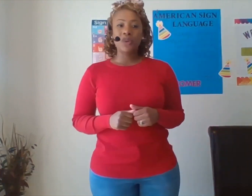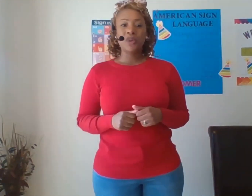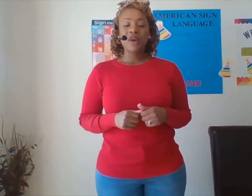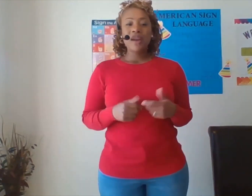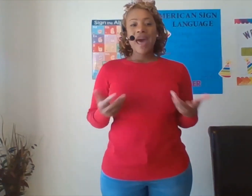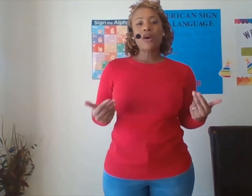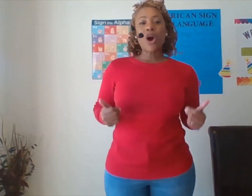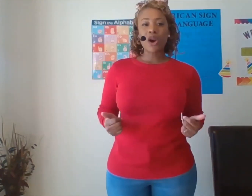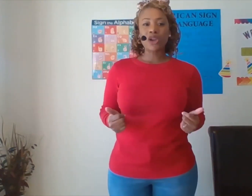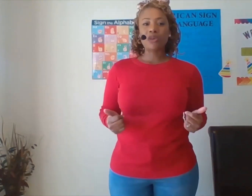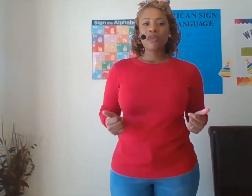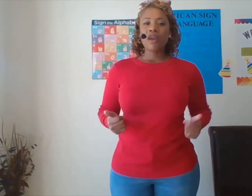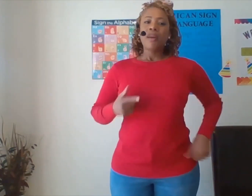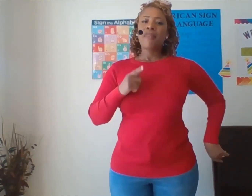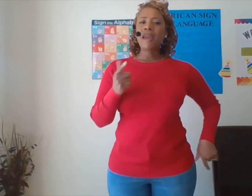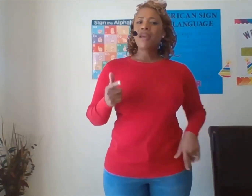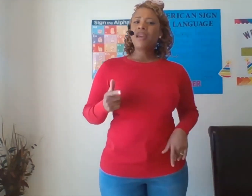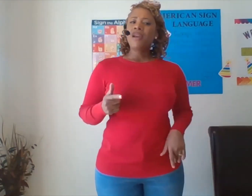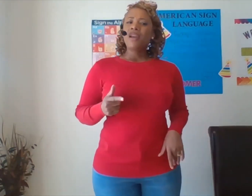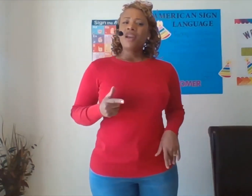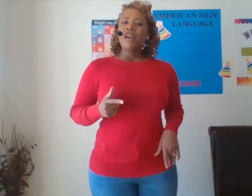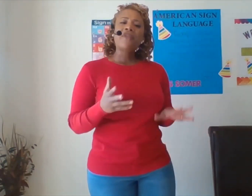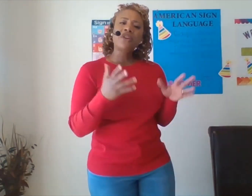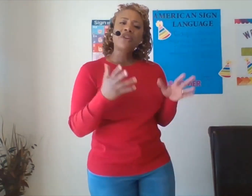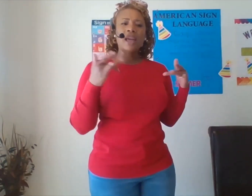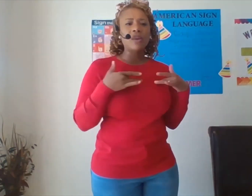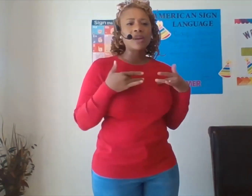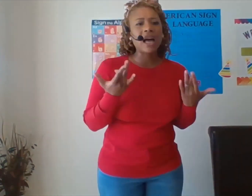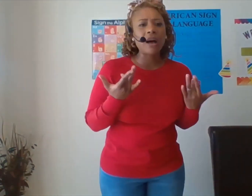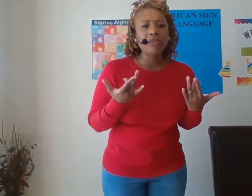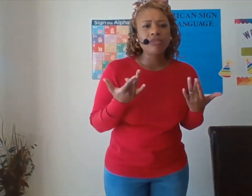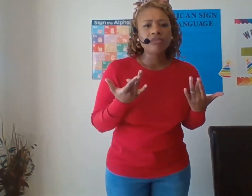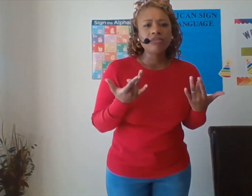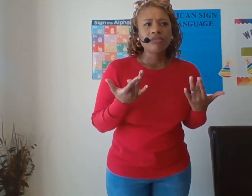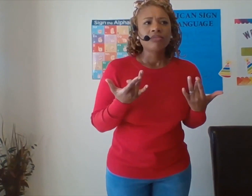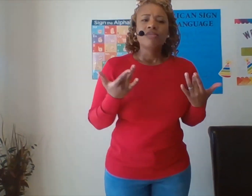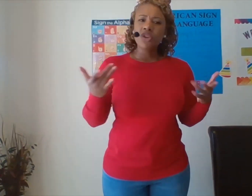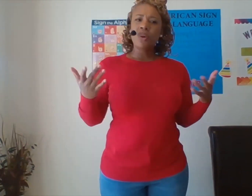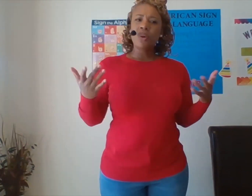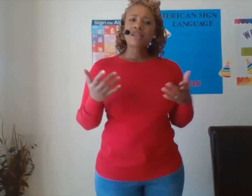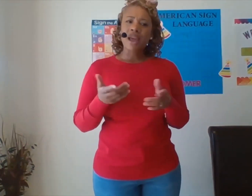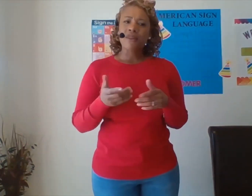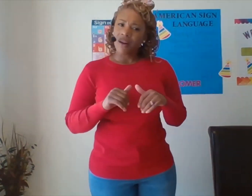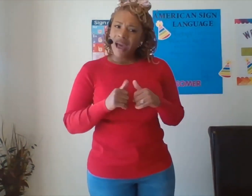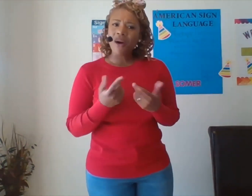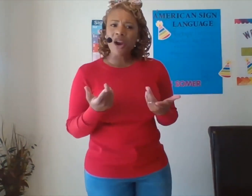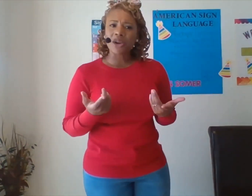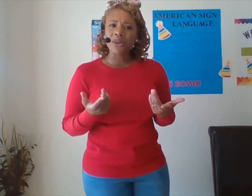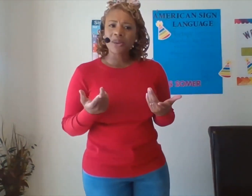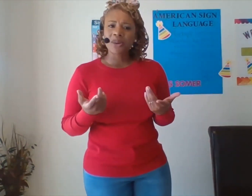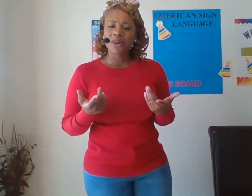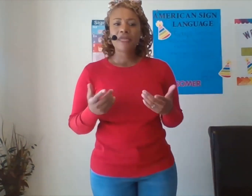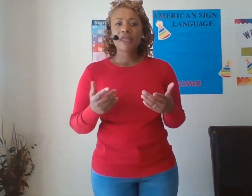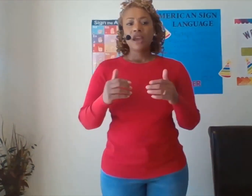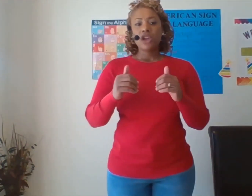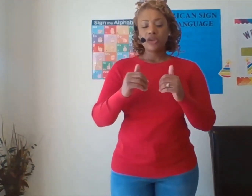how are you maybe after you say what's up you want to say well how are you you